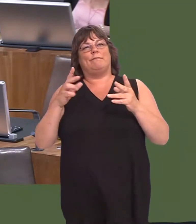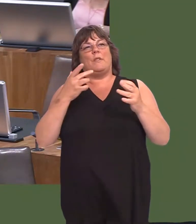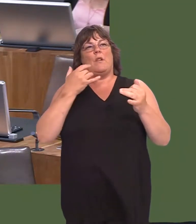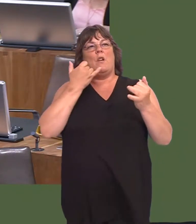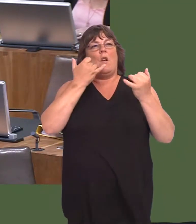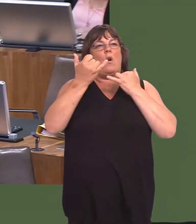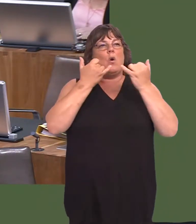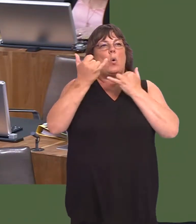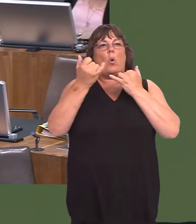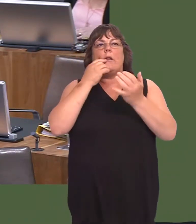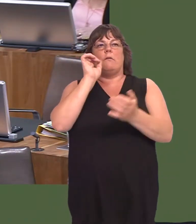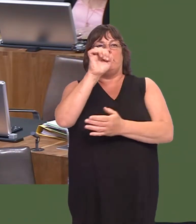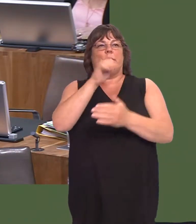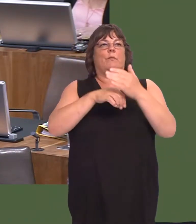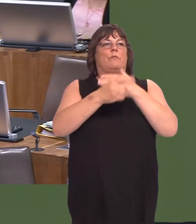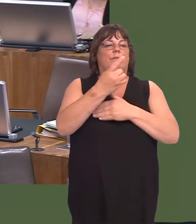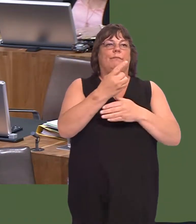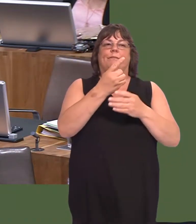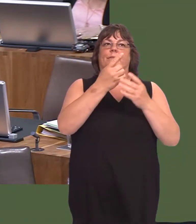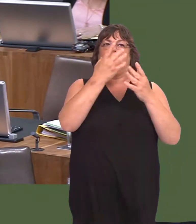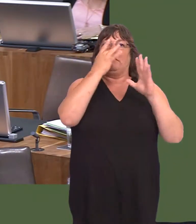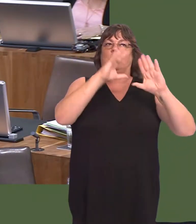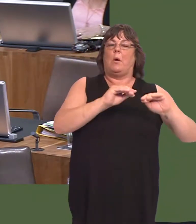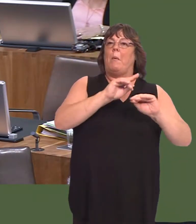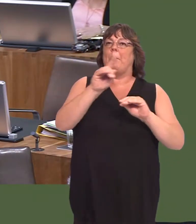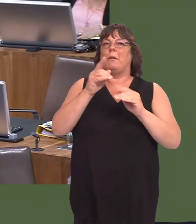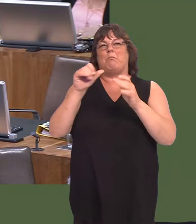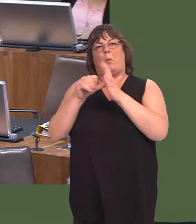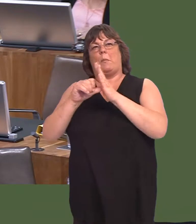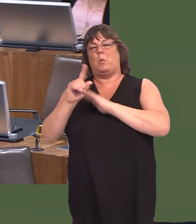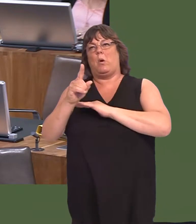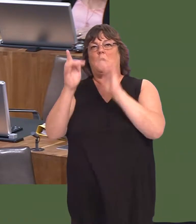canít affect scams that emerge on line or by telephone.